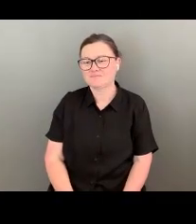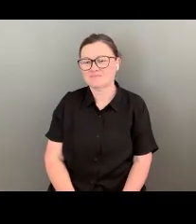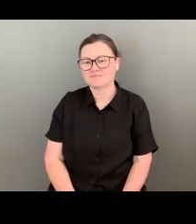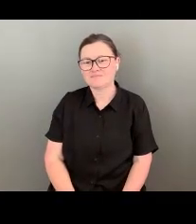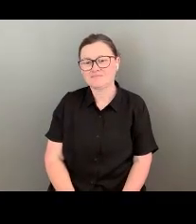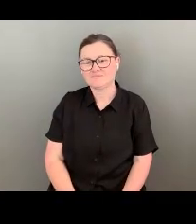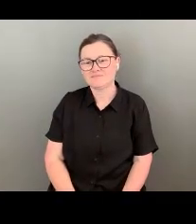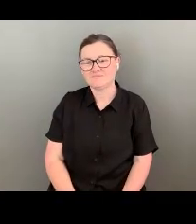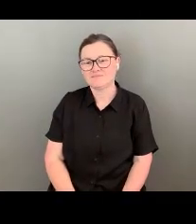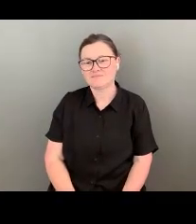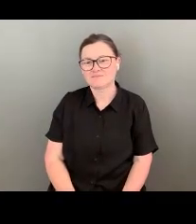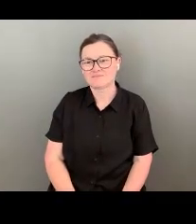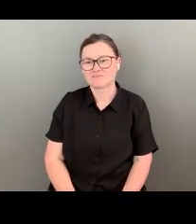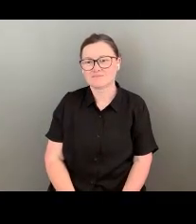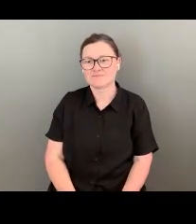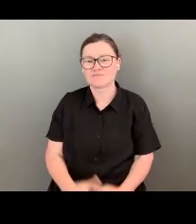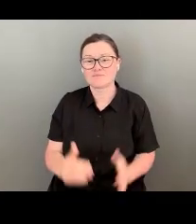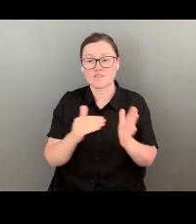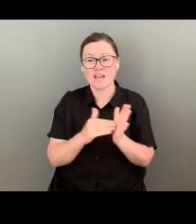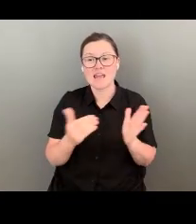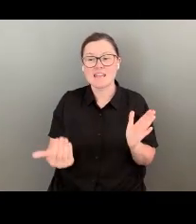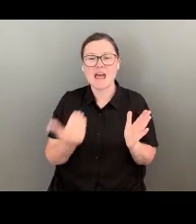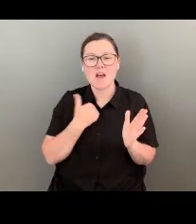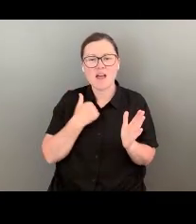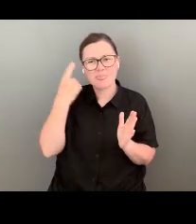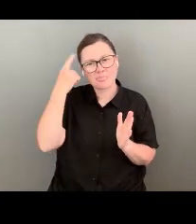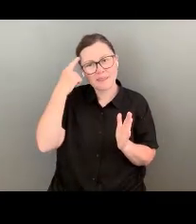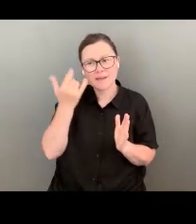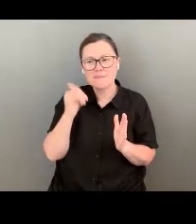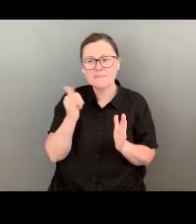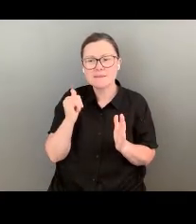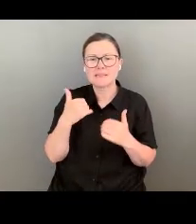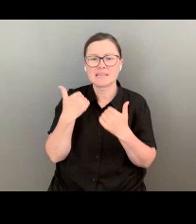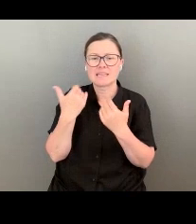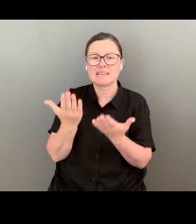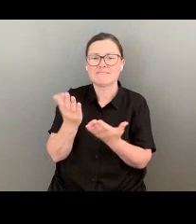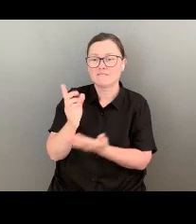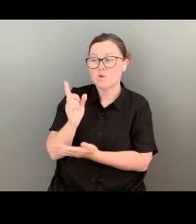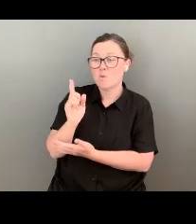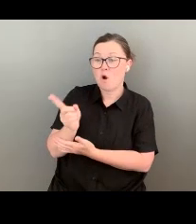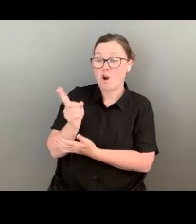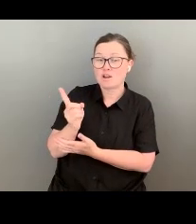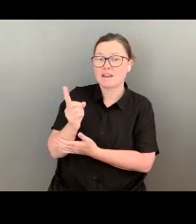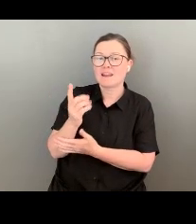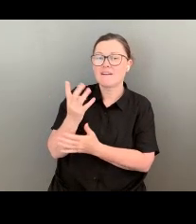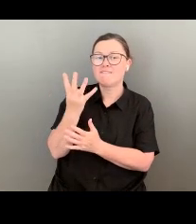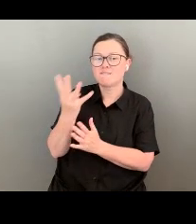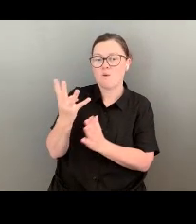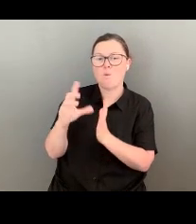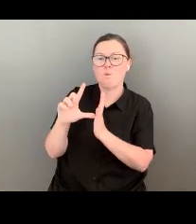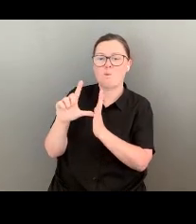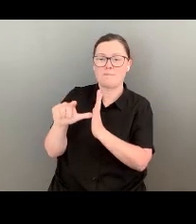maybe do a warning at four minutes instead of three minutes? Yeah, sure. Cool. Yep.